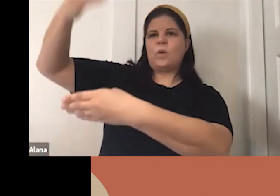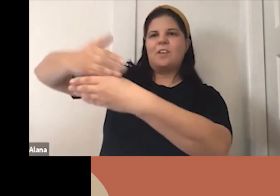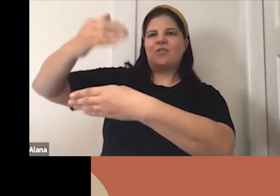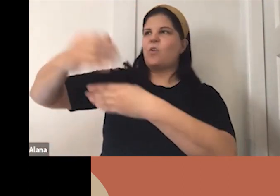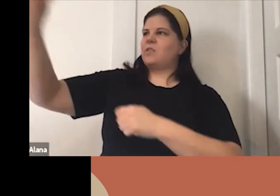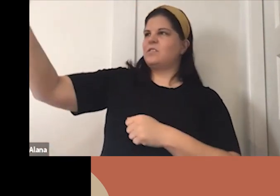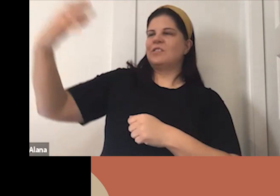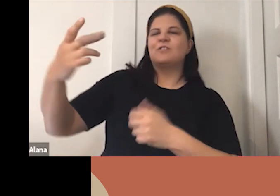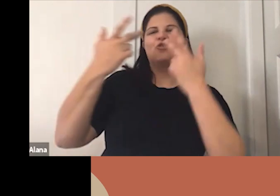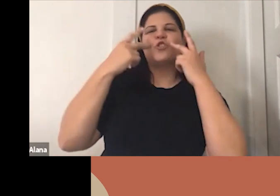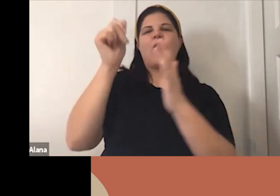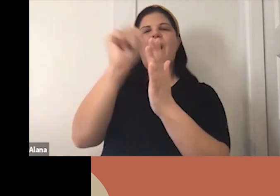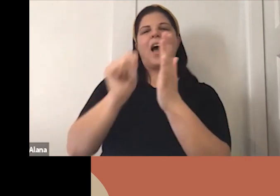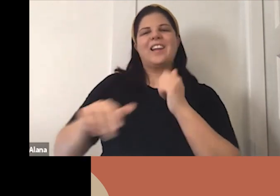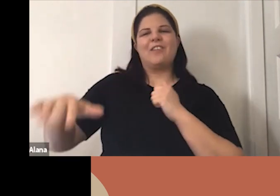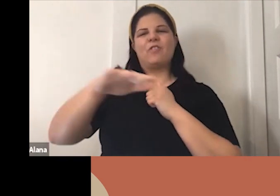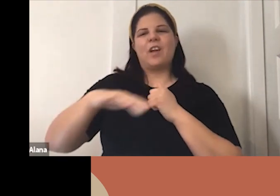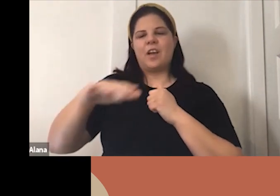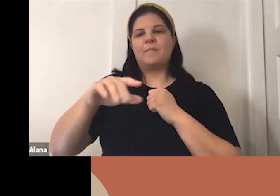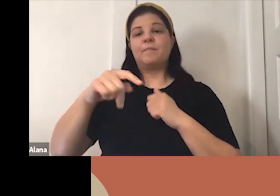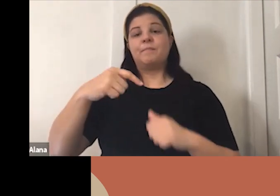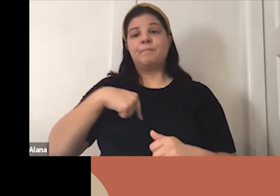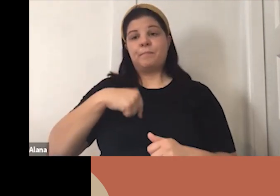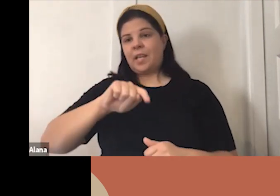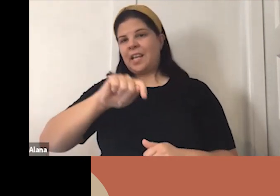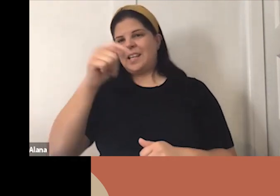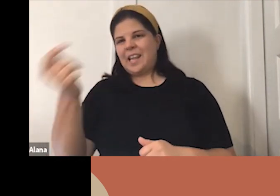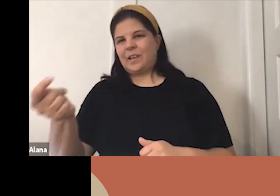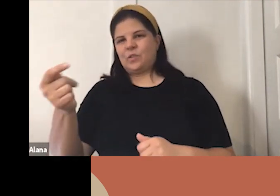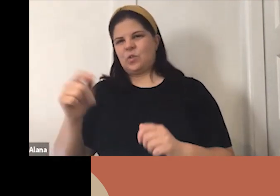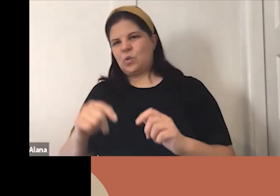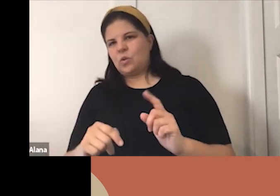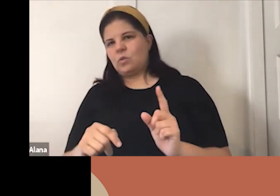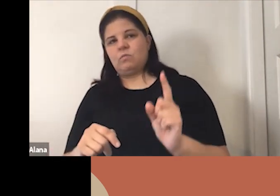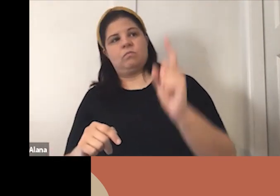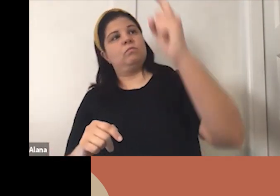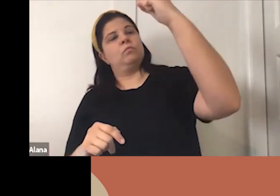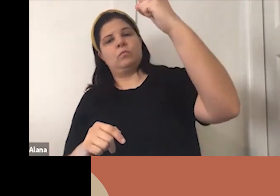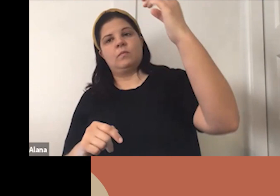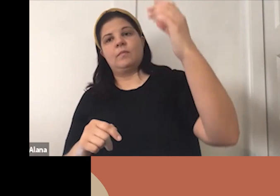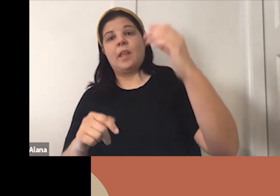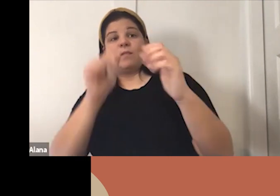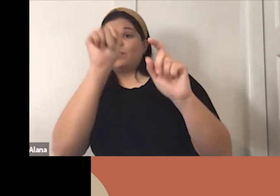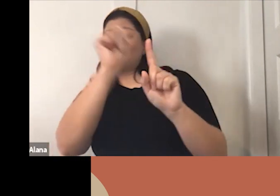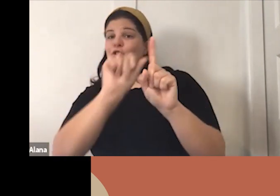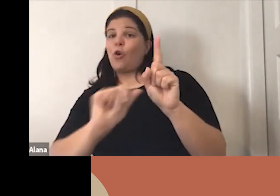I stand next to a plinth looking up at my own sculptural work.